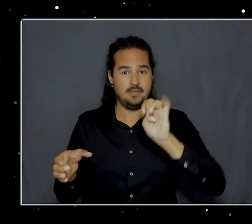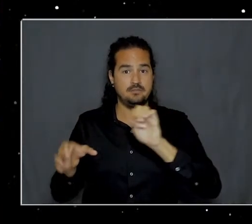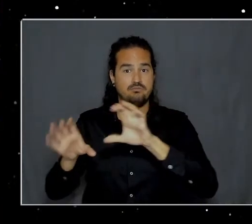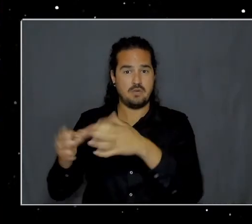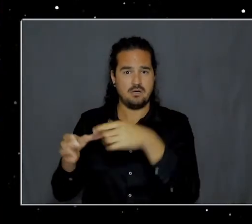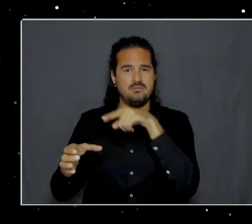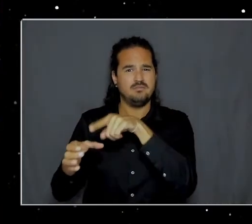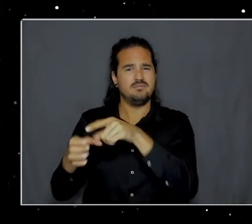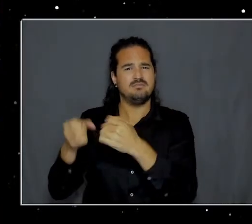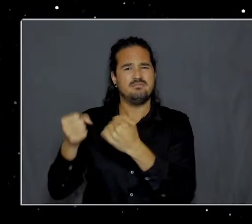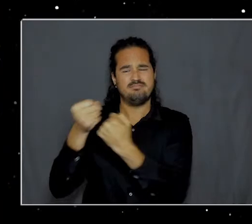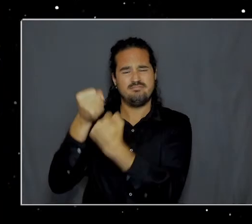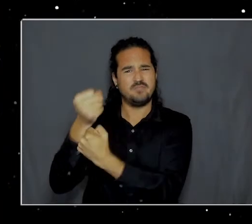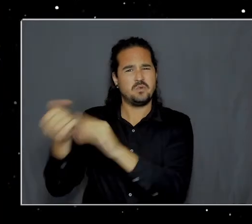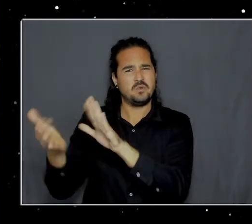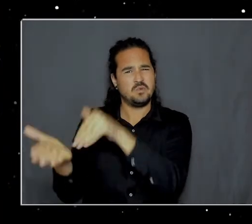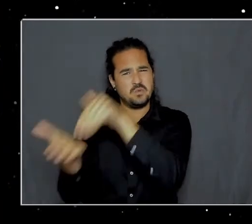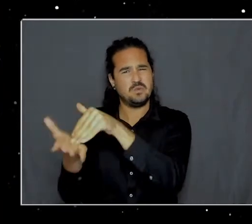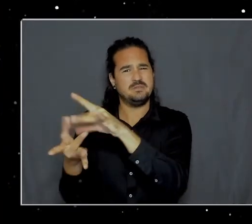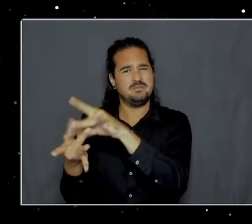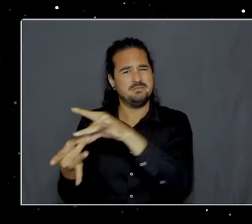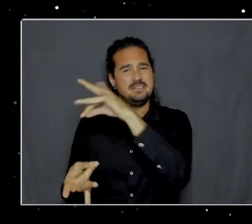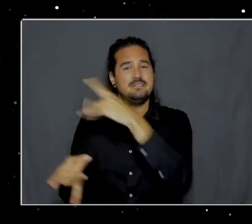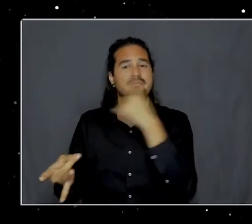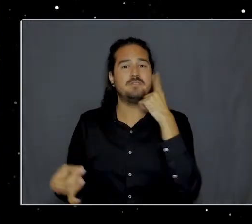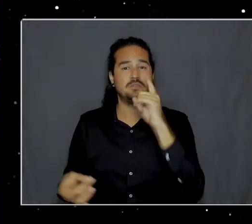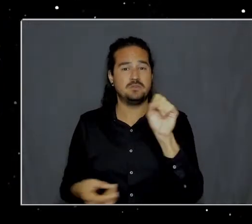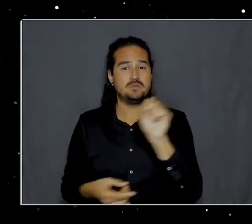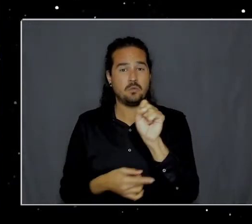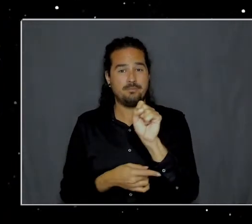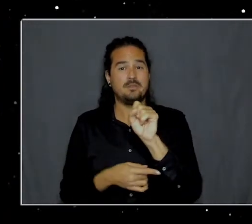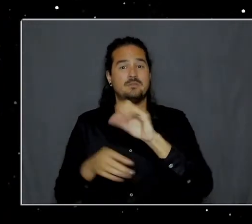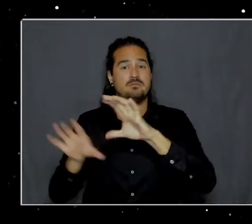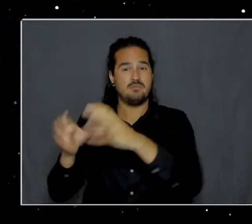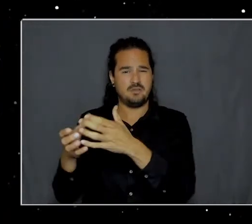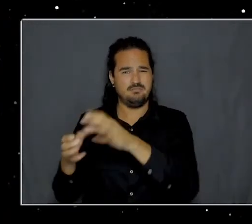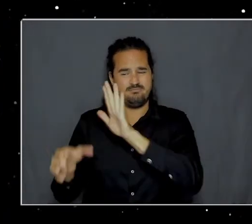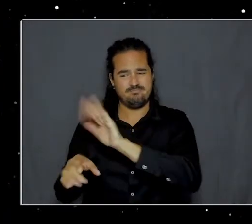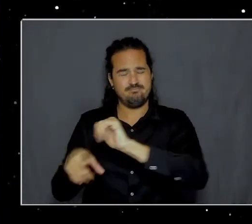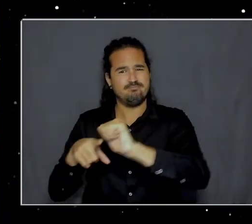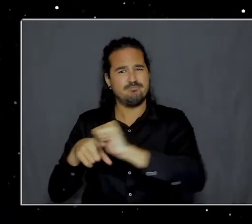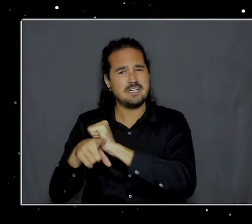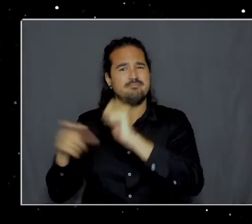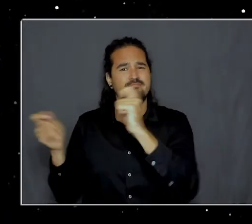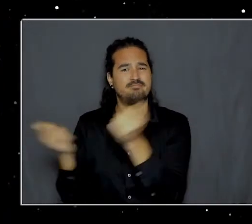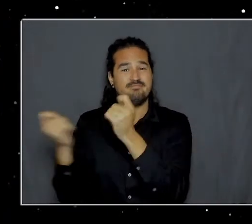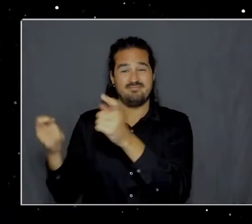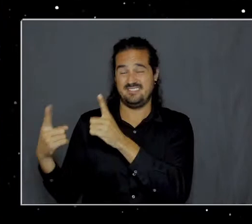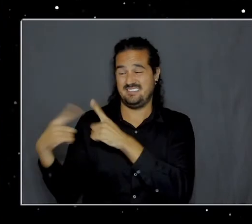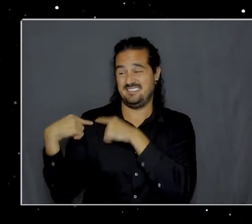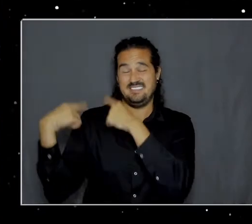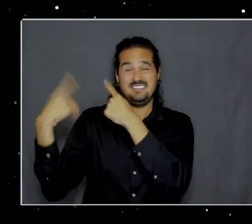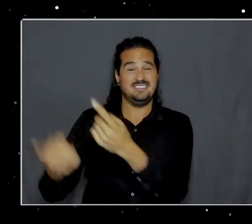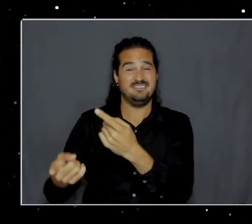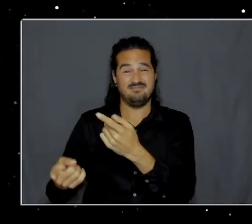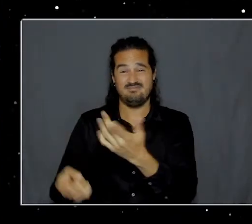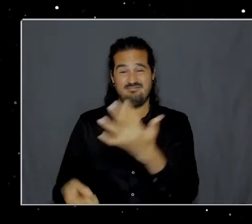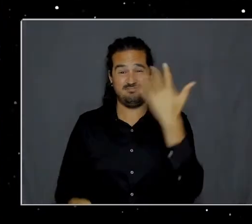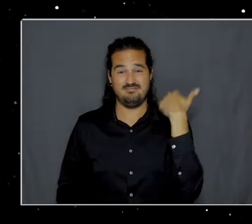SNOQUALMIE PEOPLES' CULTURAL AND SPIRITUAL PRACTICES SINCE TIME IMMEMORIAL.